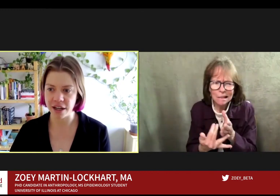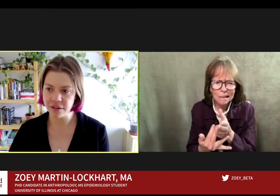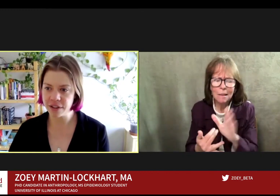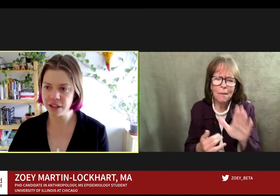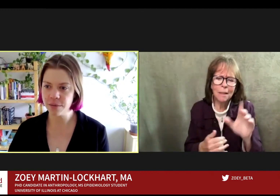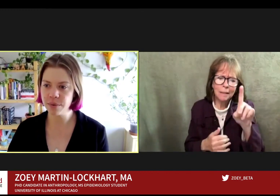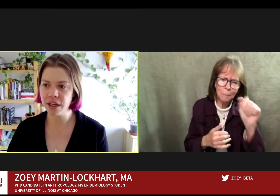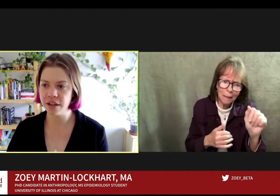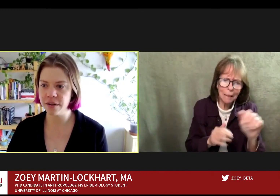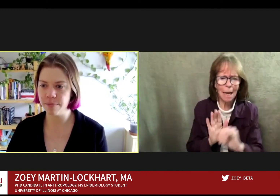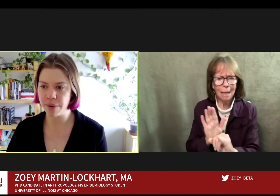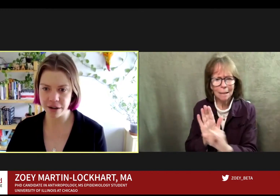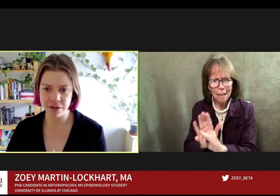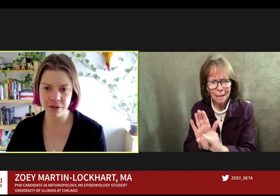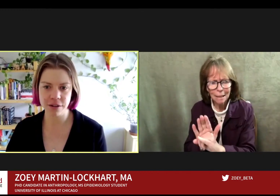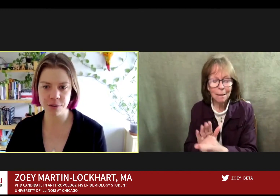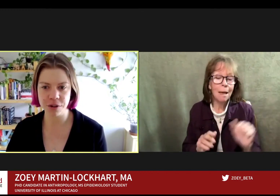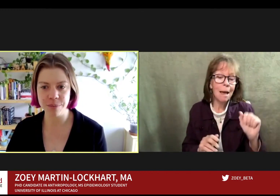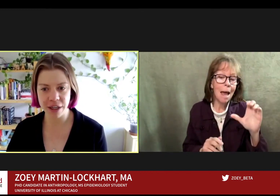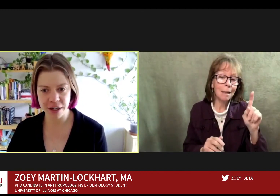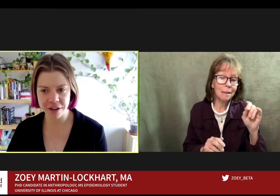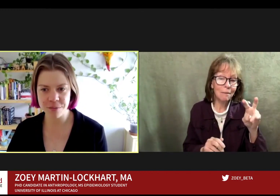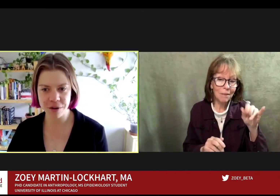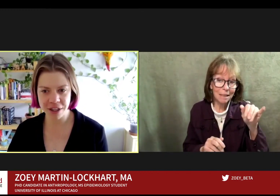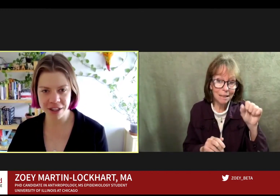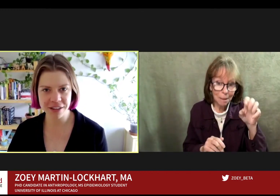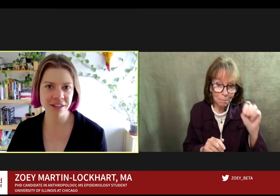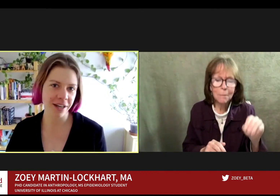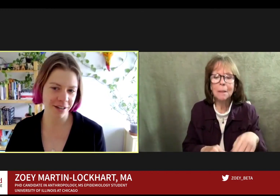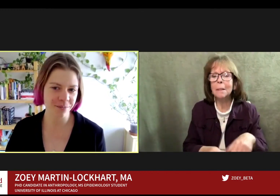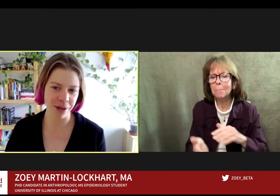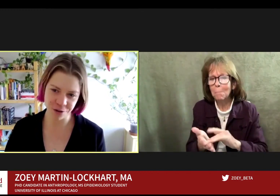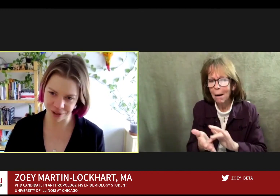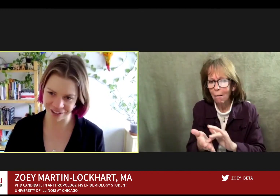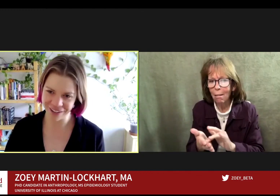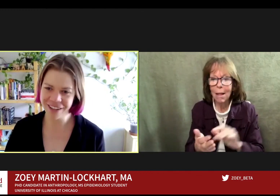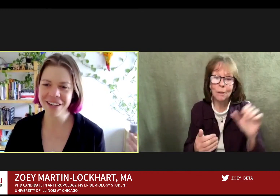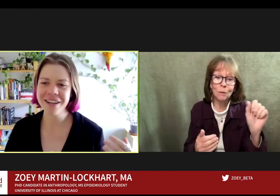activism in medical social media communities like MedTwitter.